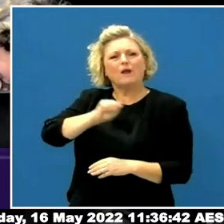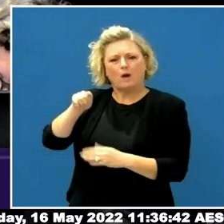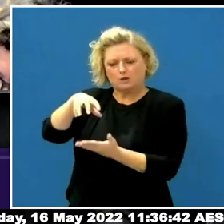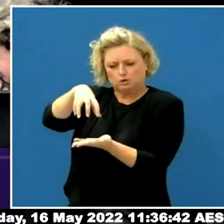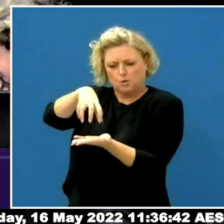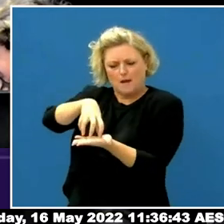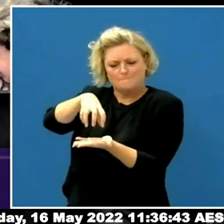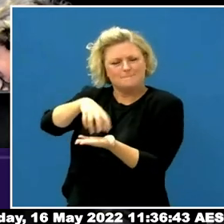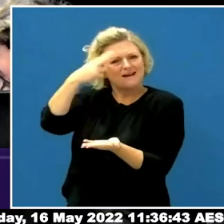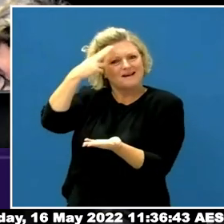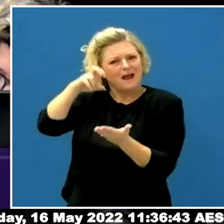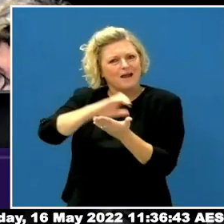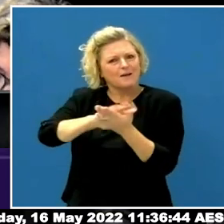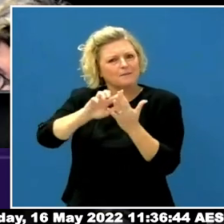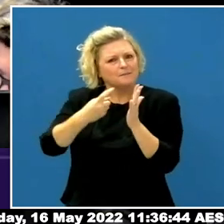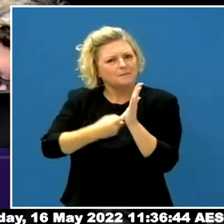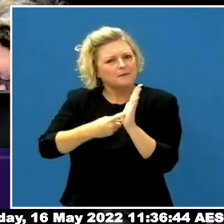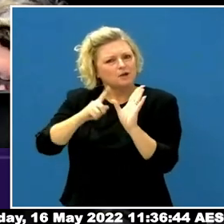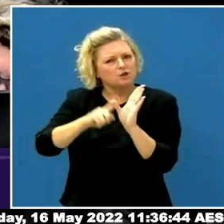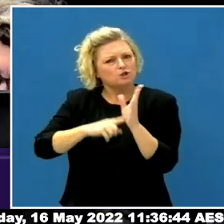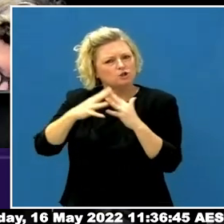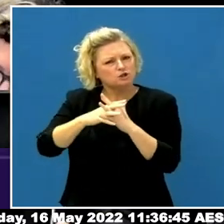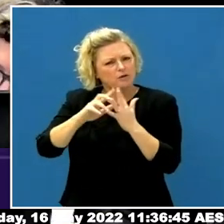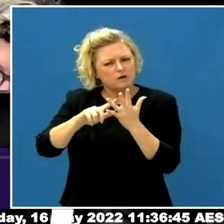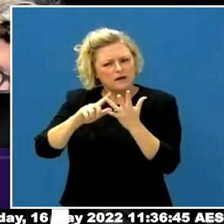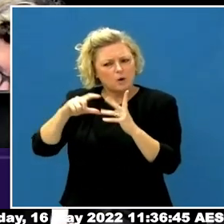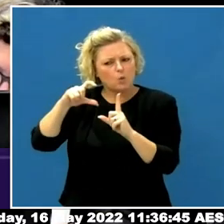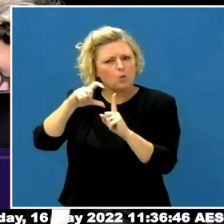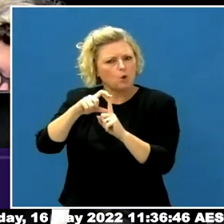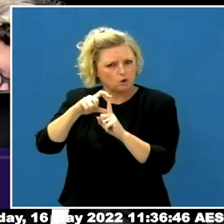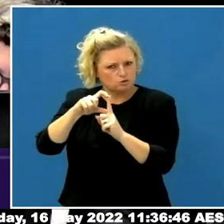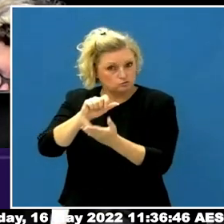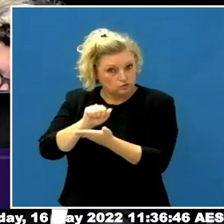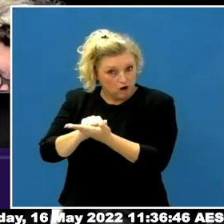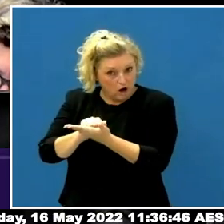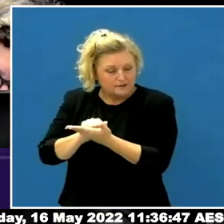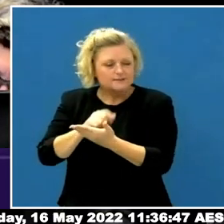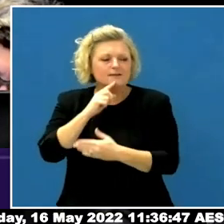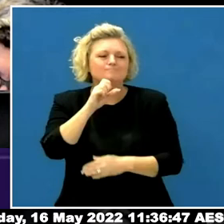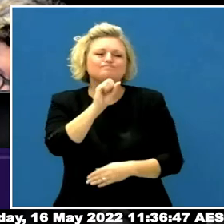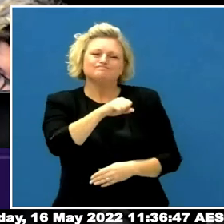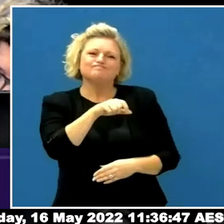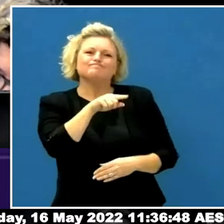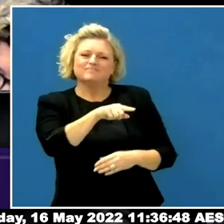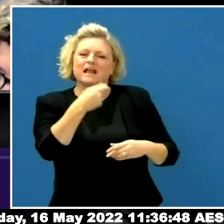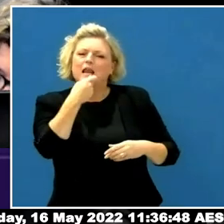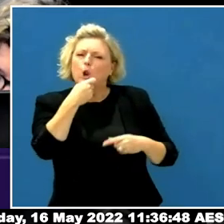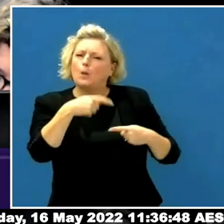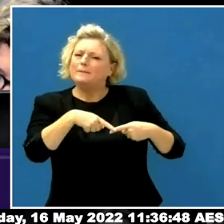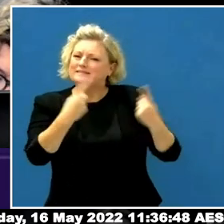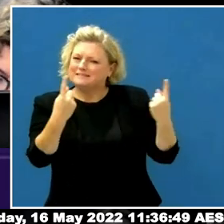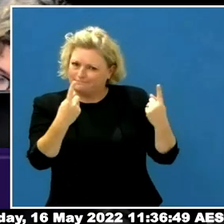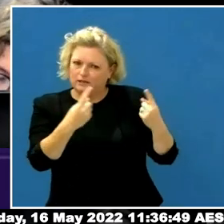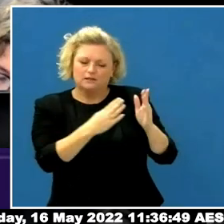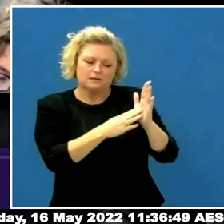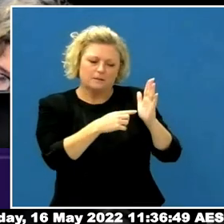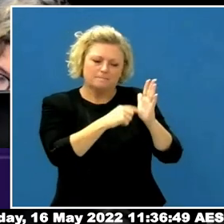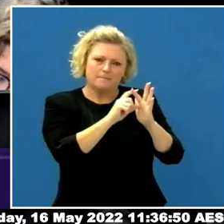Yes. MR FOGARTY: What was at the Cherrywood site? They had - it seemed to be a more open space, so swimming pool, I think there was